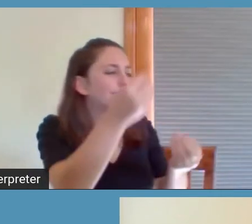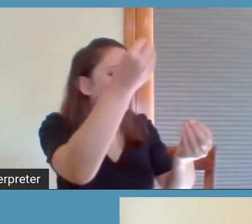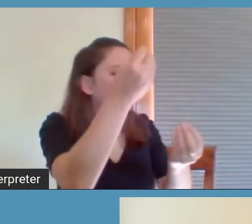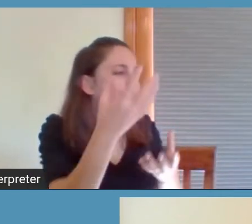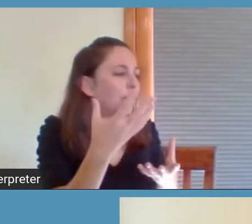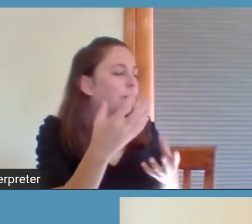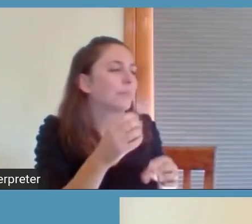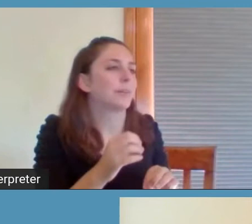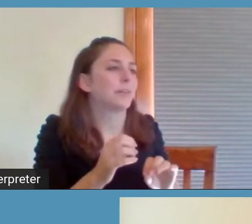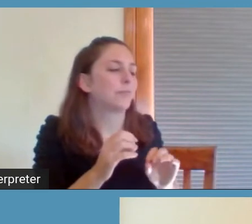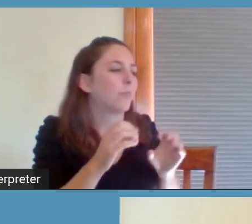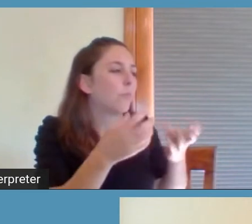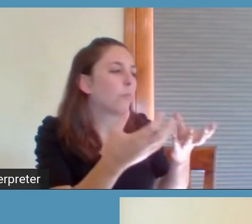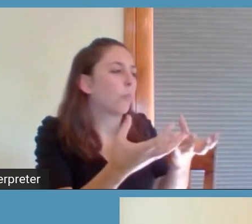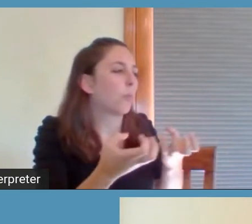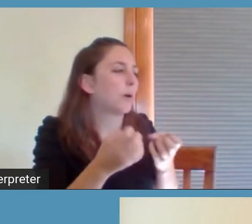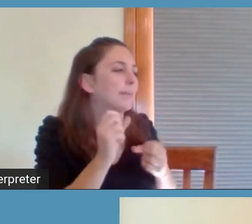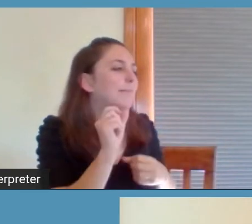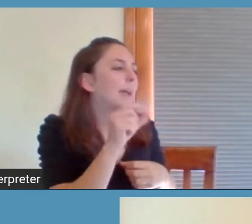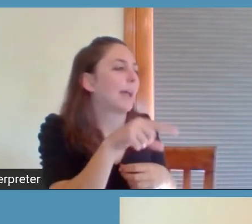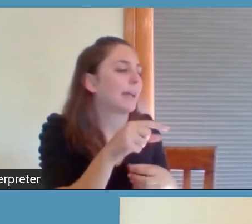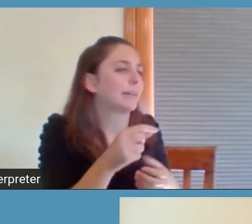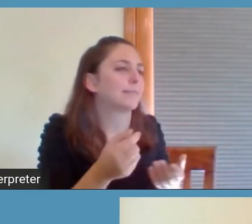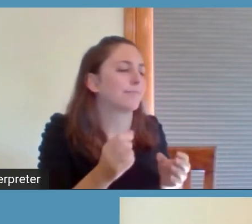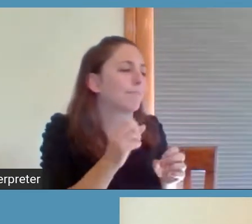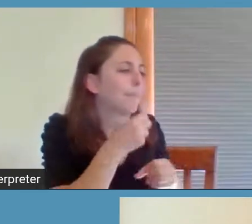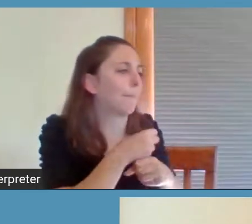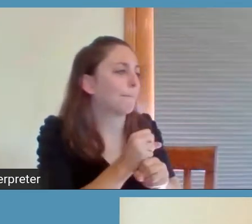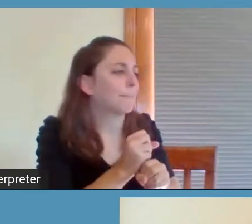it up onto youtube or anything like that you said you did what i played is someone did a walkthrough